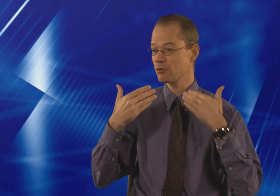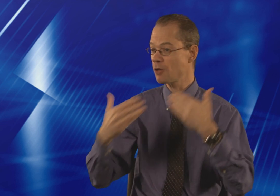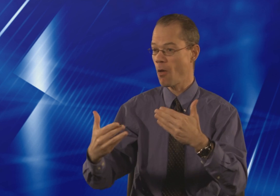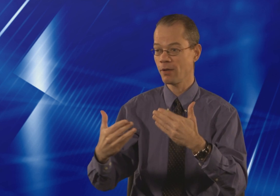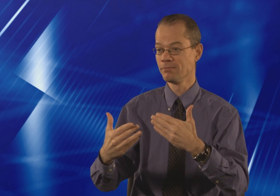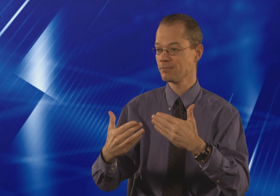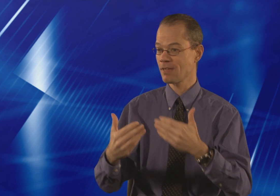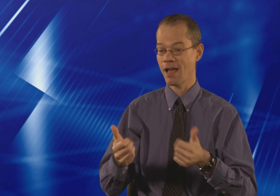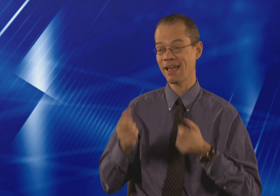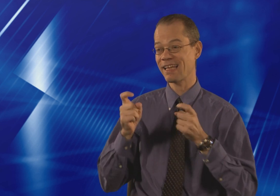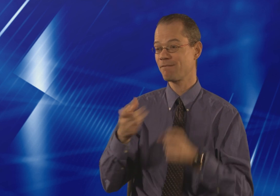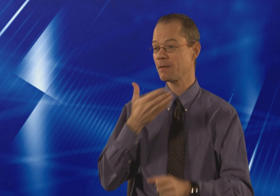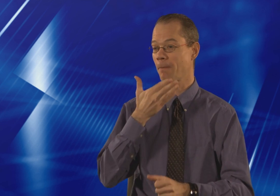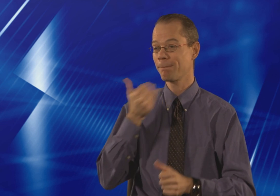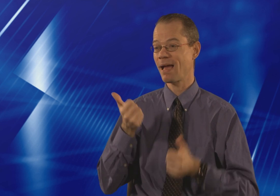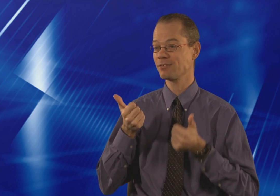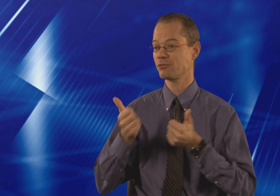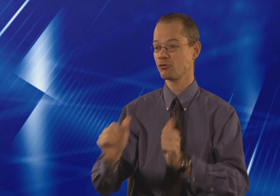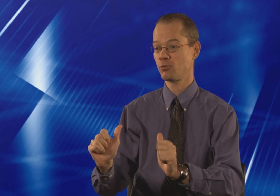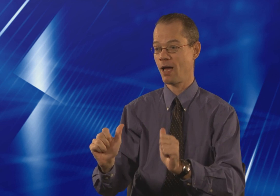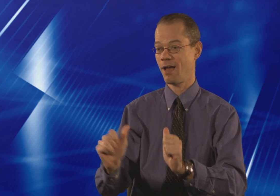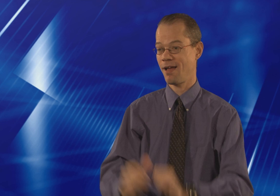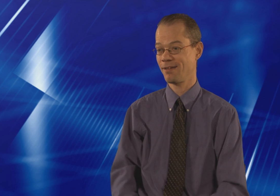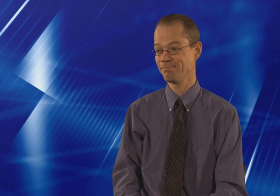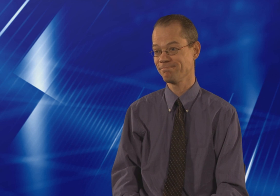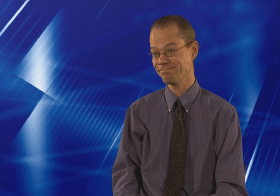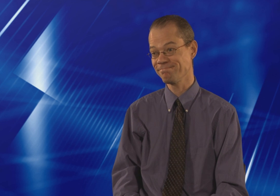You have to go ahead and give it your best try.